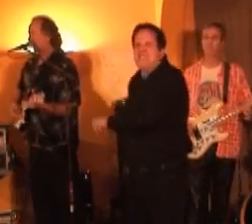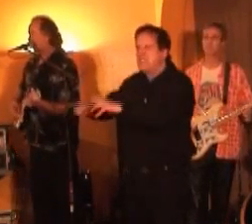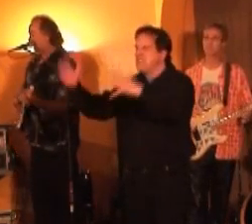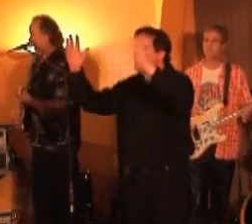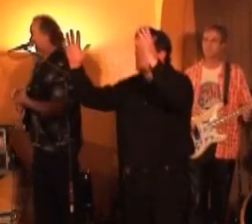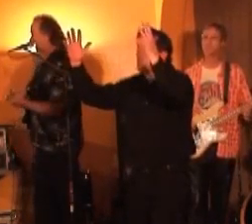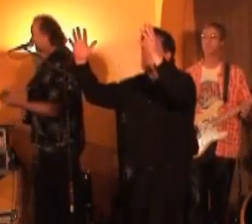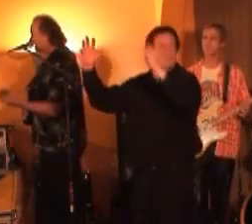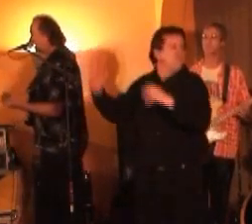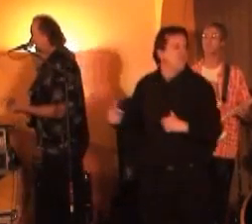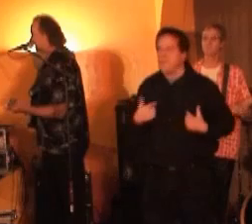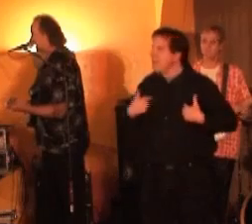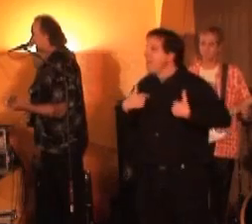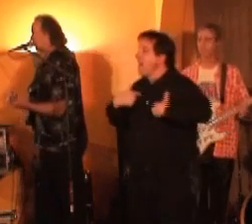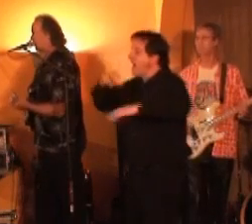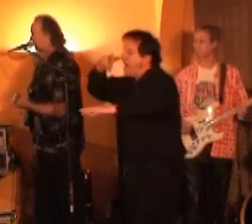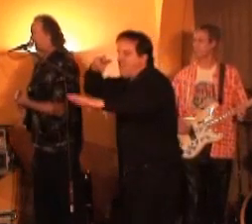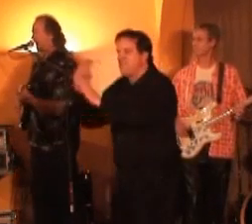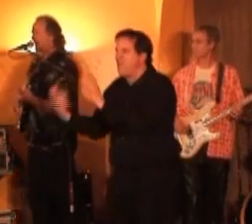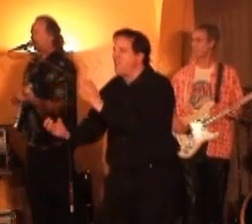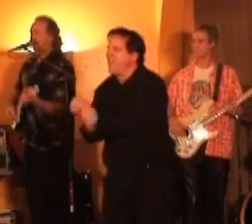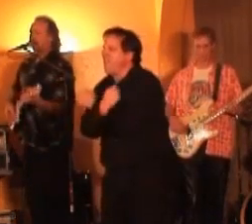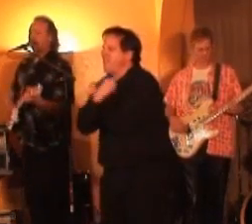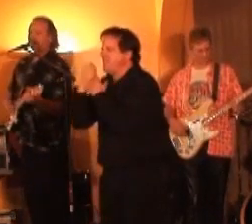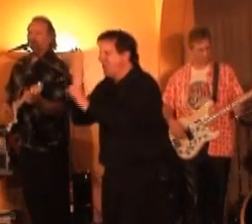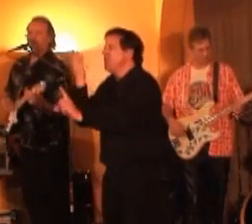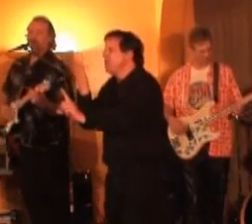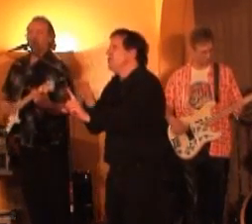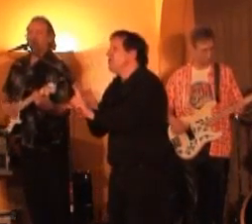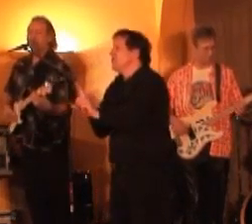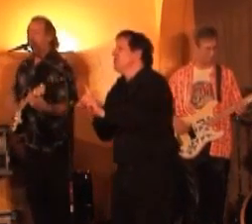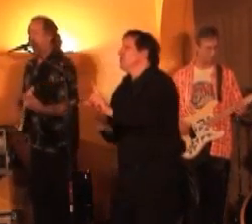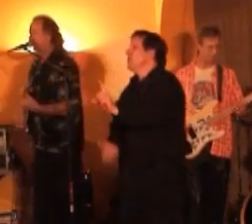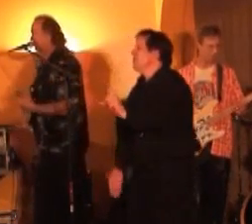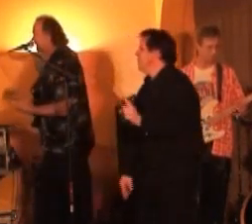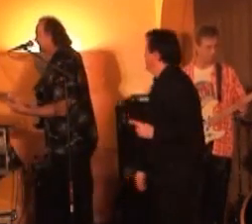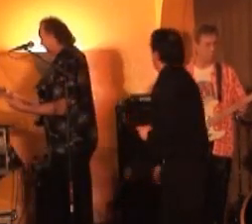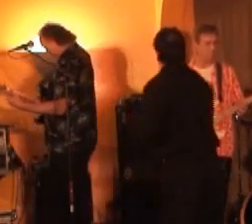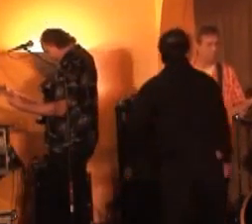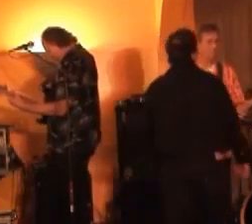And before too long I fell in love with her.